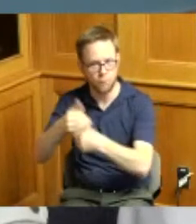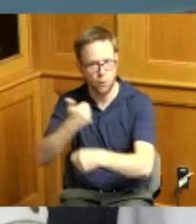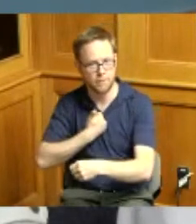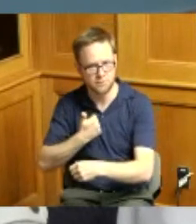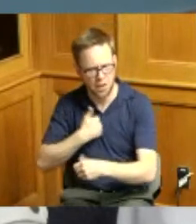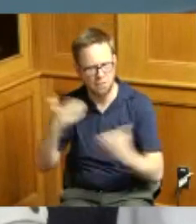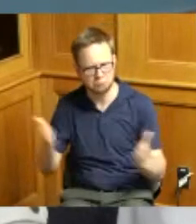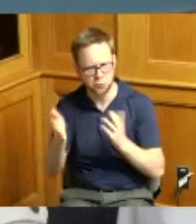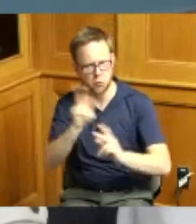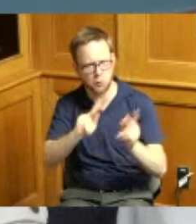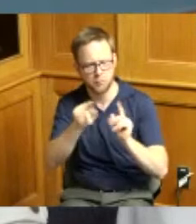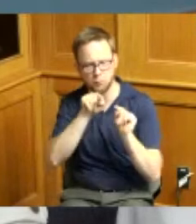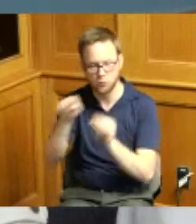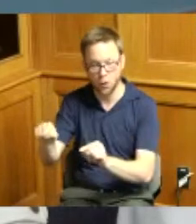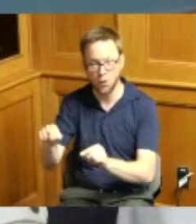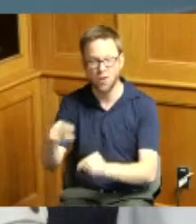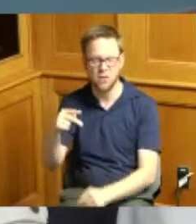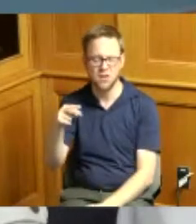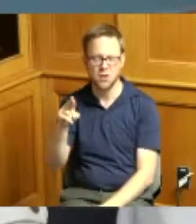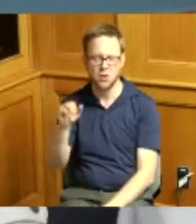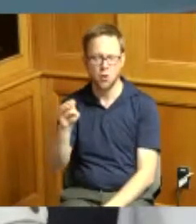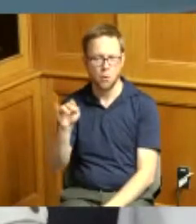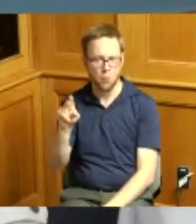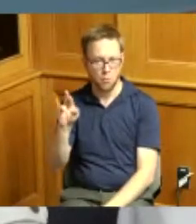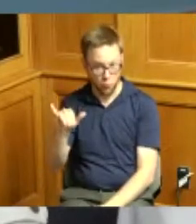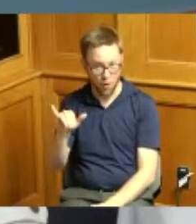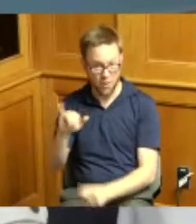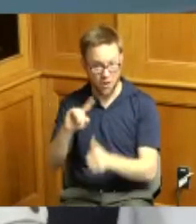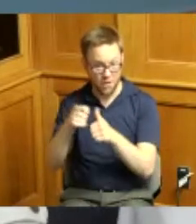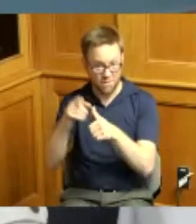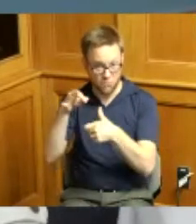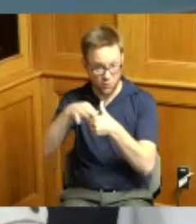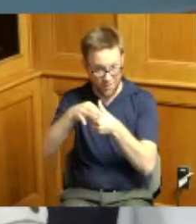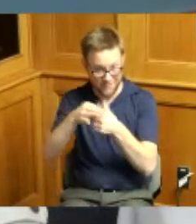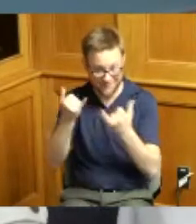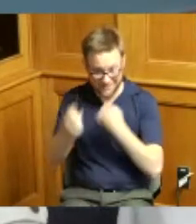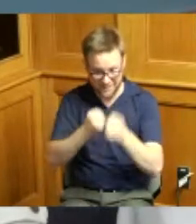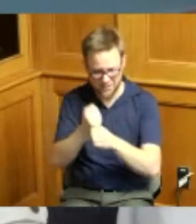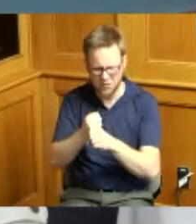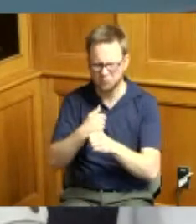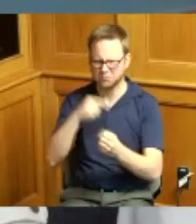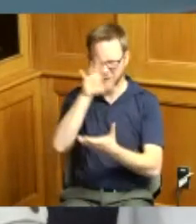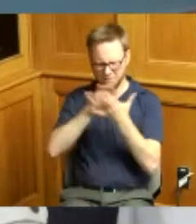primary this year is kind of confusing because we've had two primaries we had a primary in may